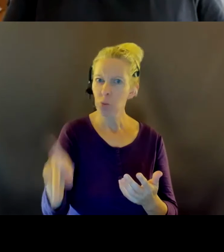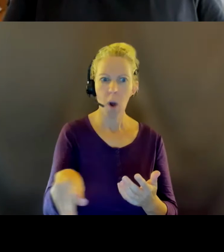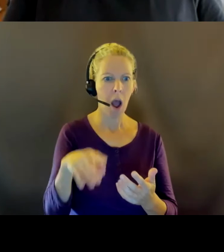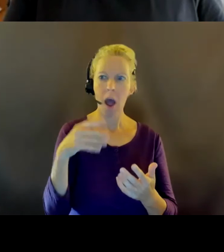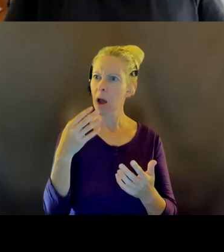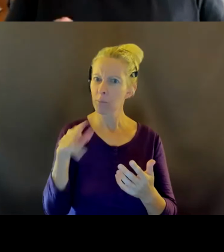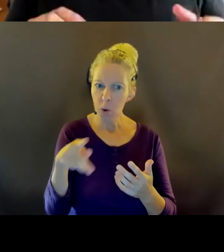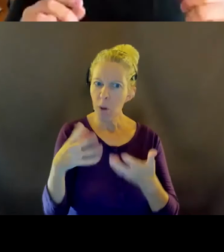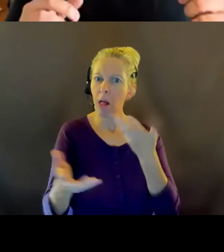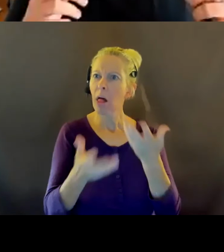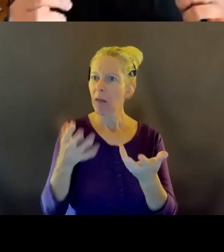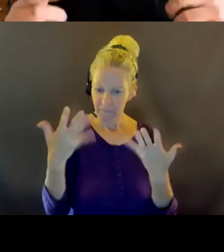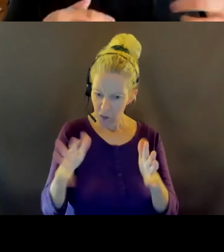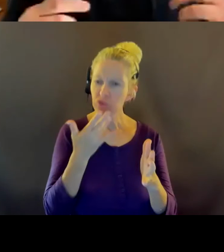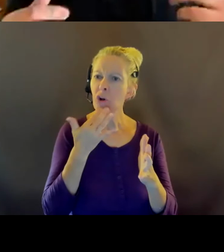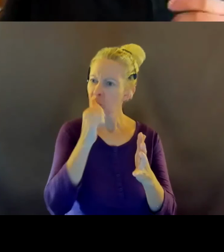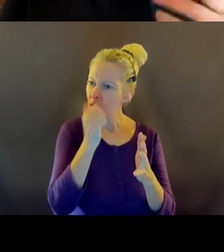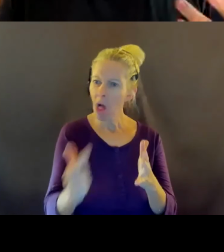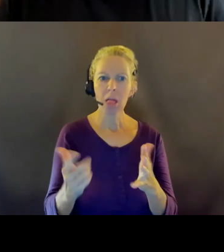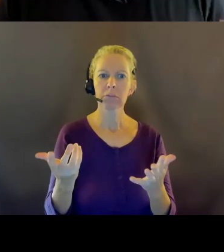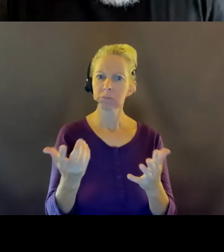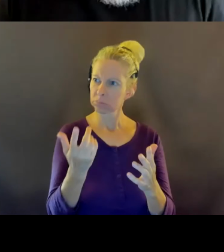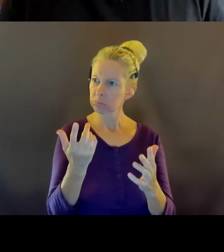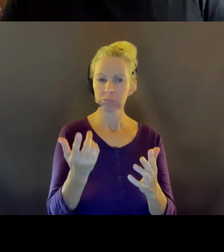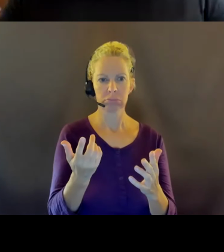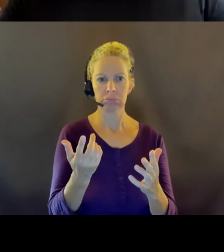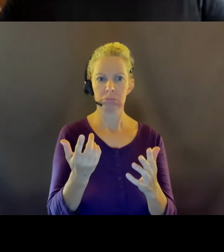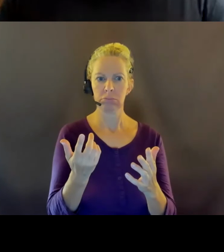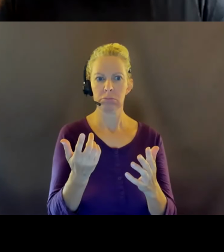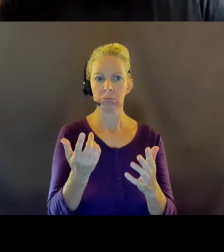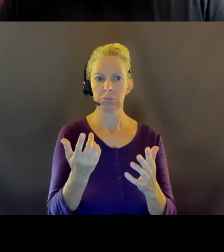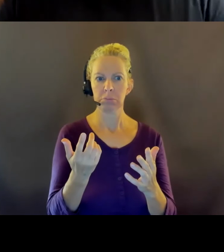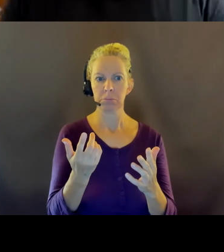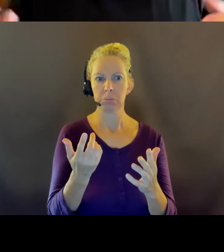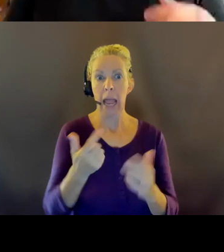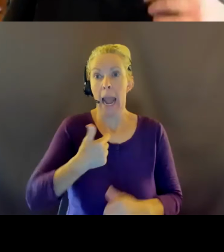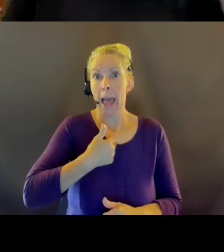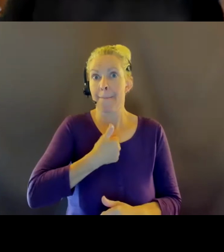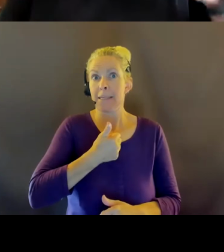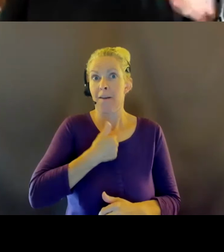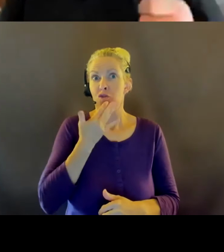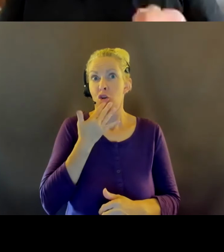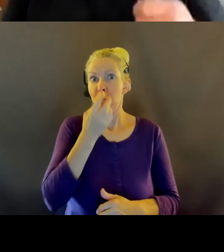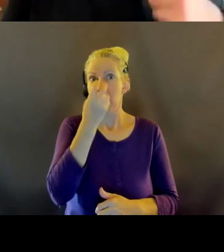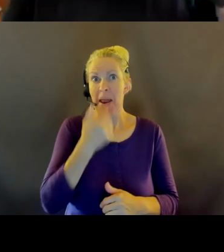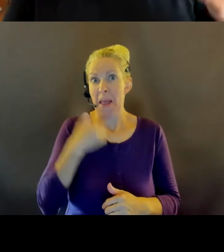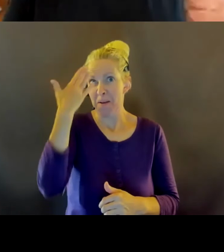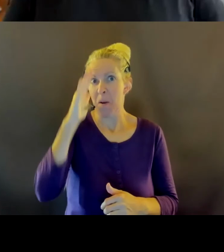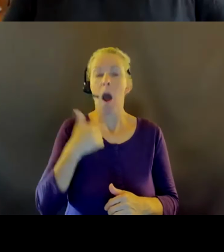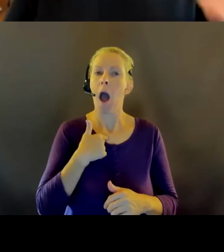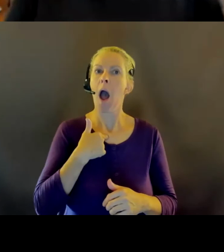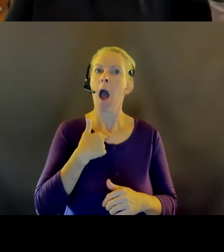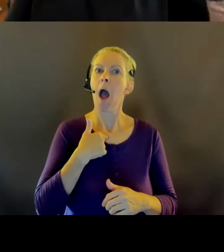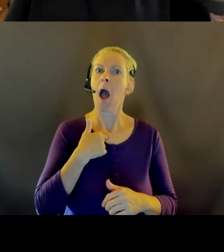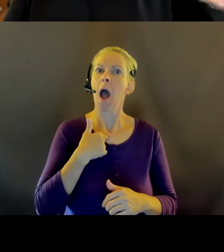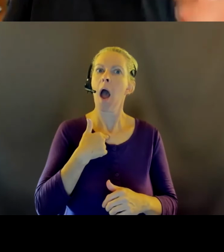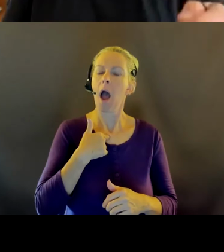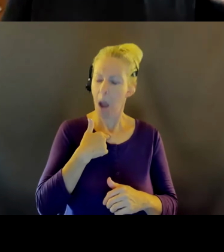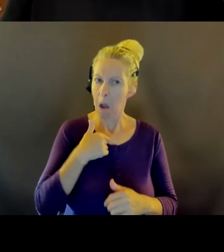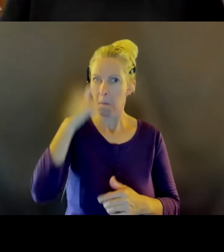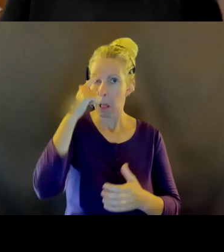Saskatchewan is colored in a color I don't really know but I was convinced it was Burgundy.